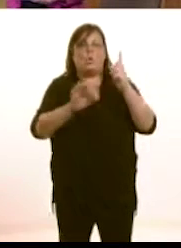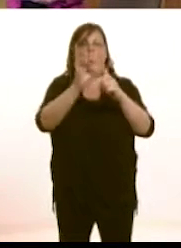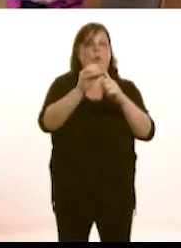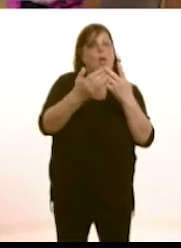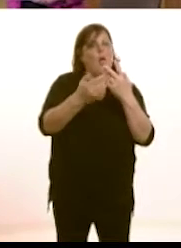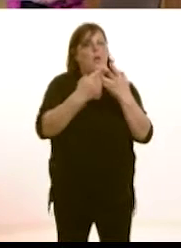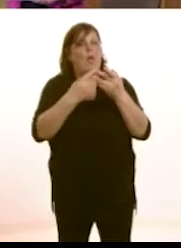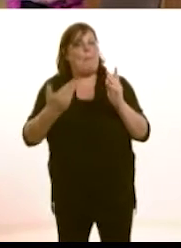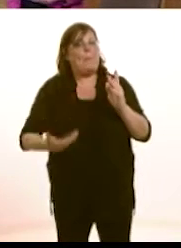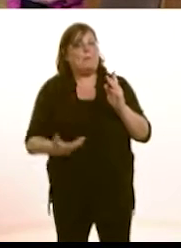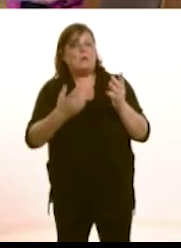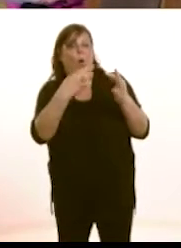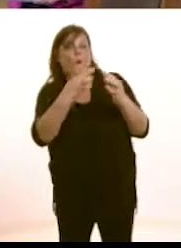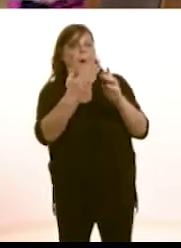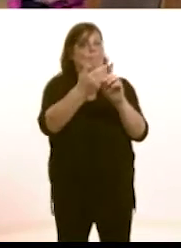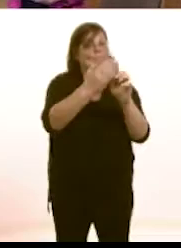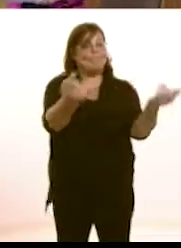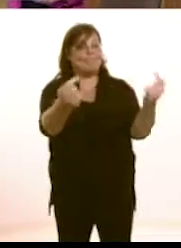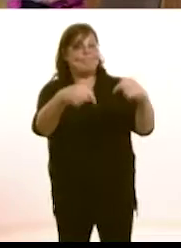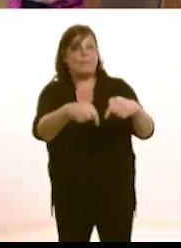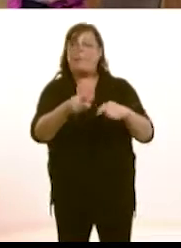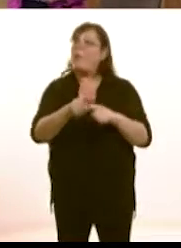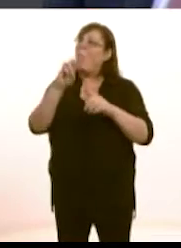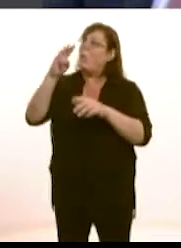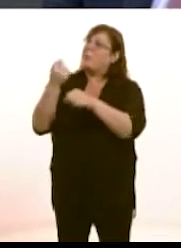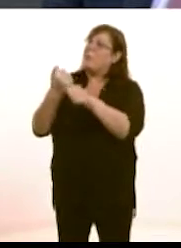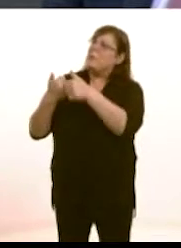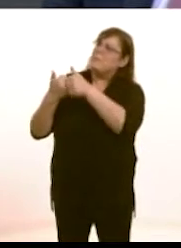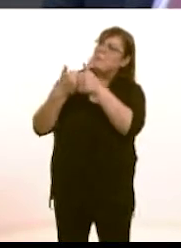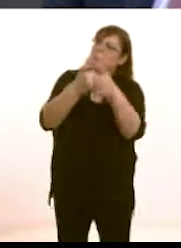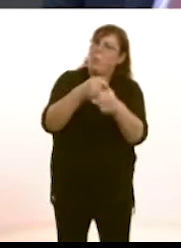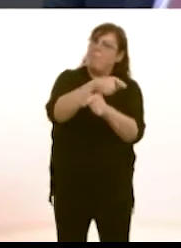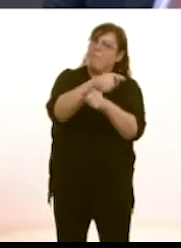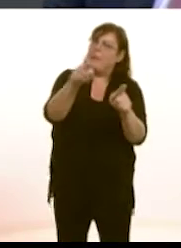What can the Welsh Government do to support and encourage this development for the benefit of the Welsh economy?